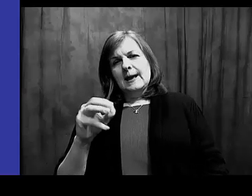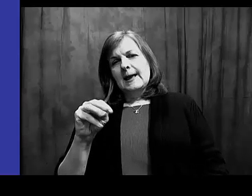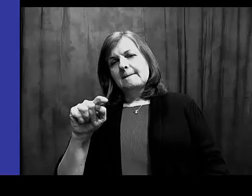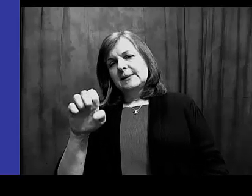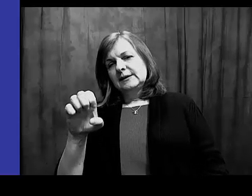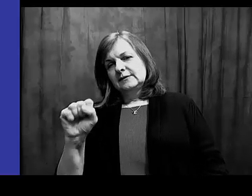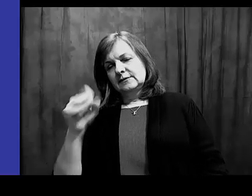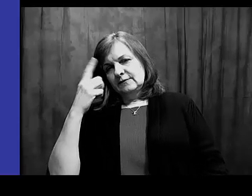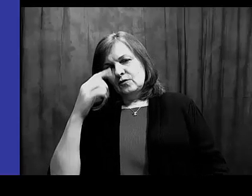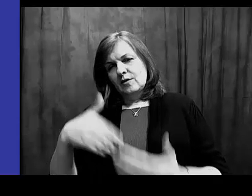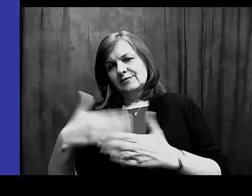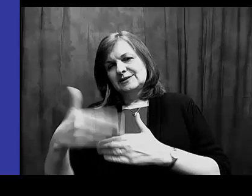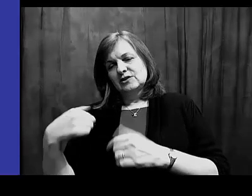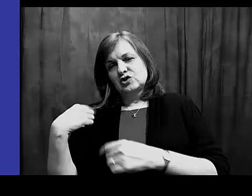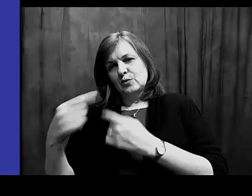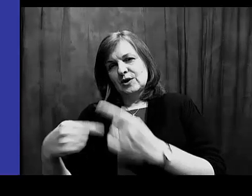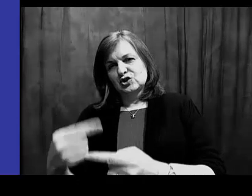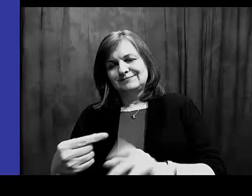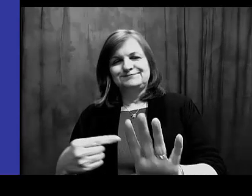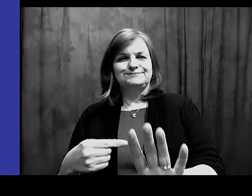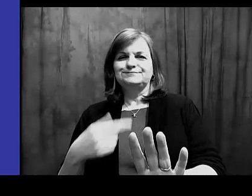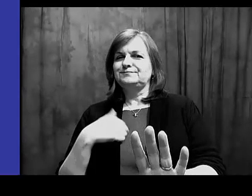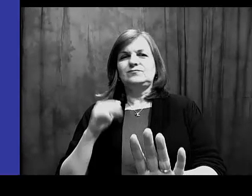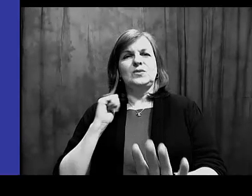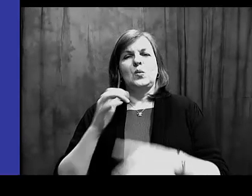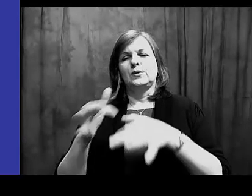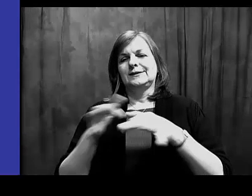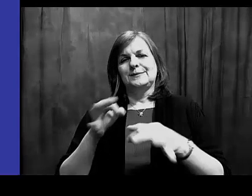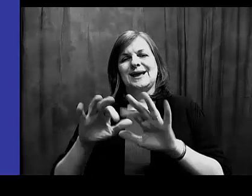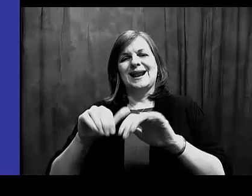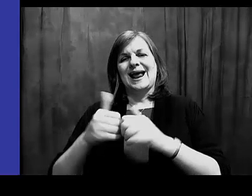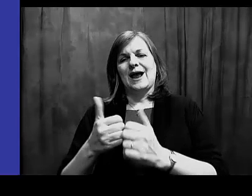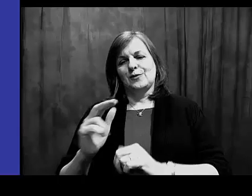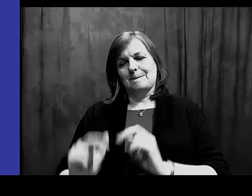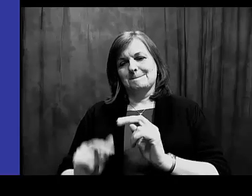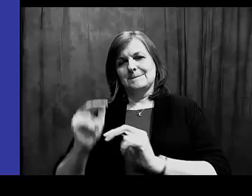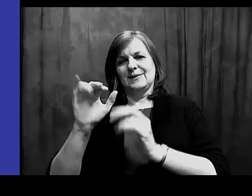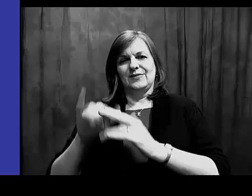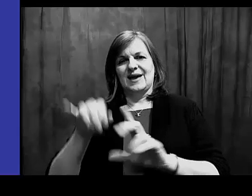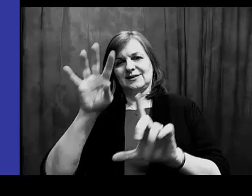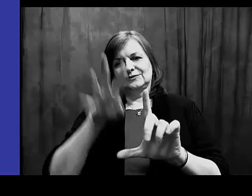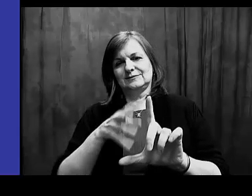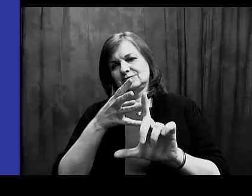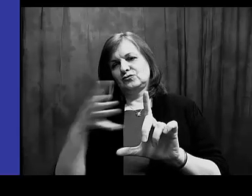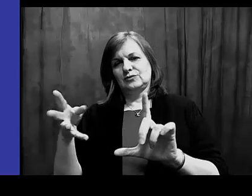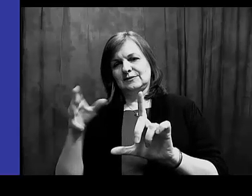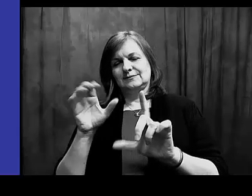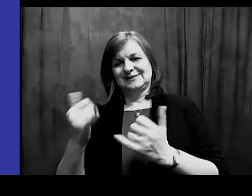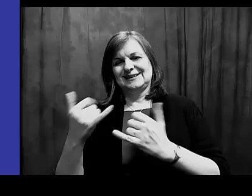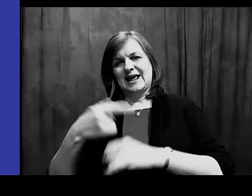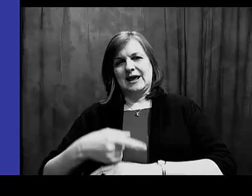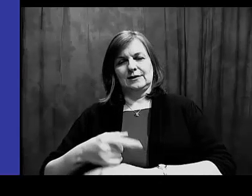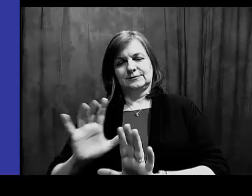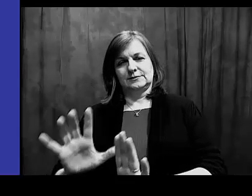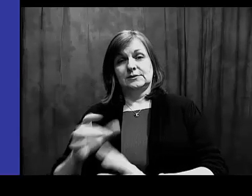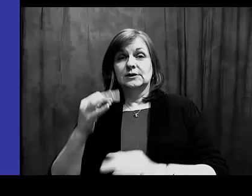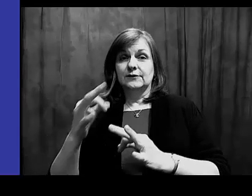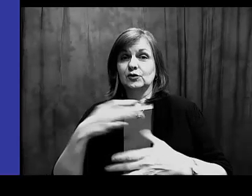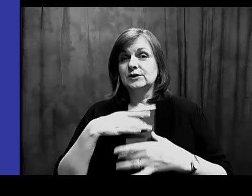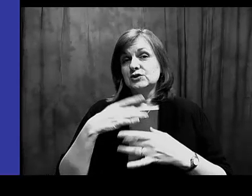gametes in the next generation I'm not going to get into all the details of building those dihybrid crosses with you